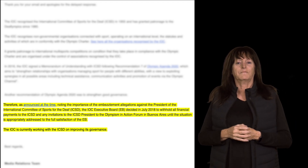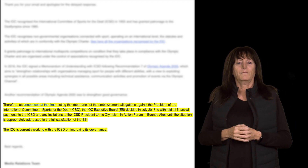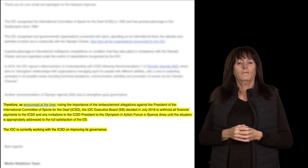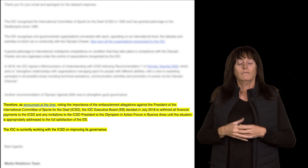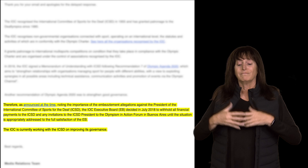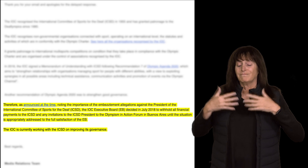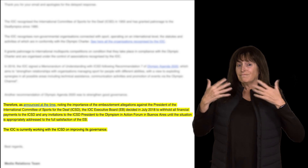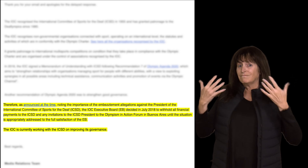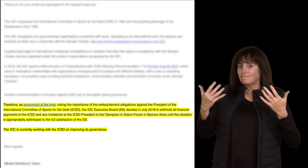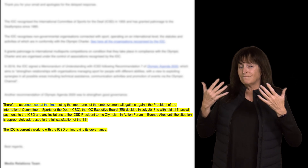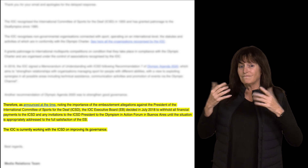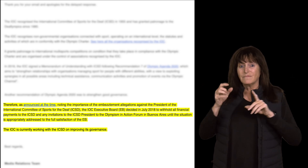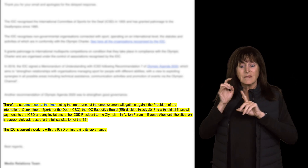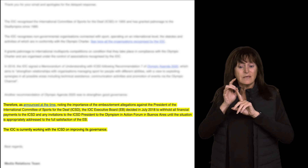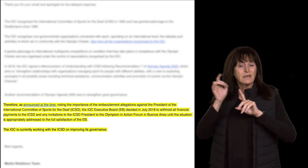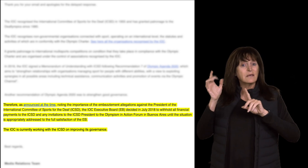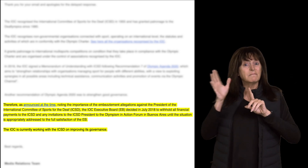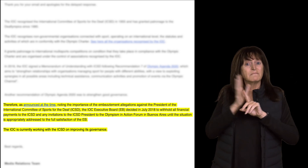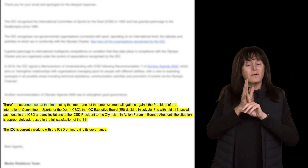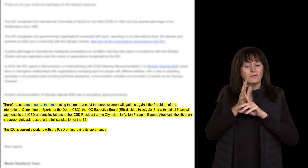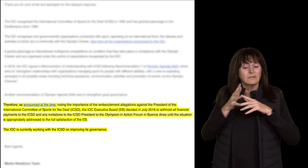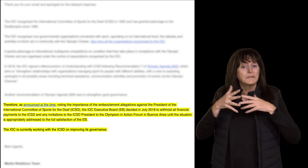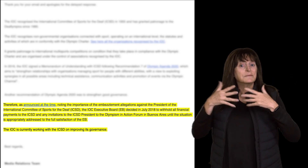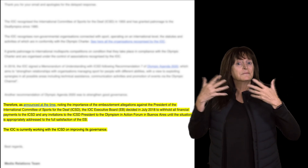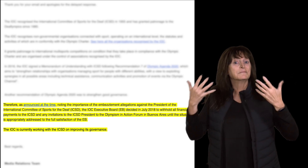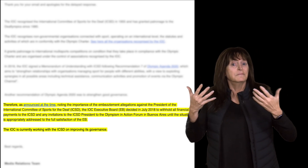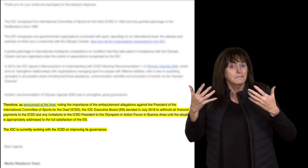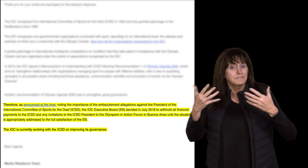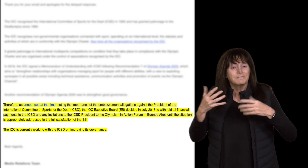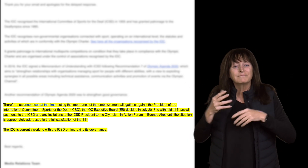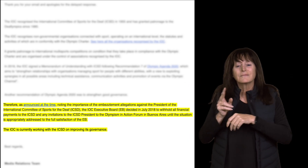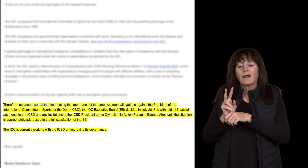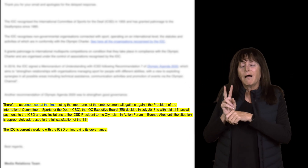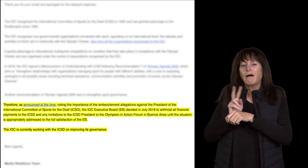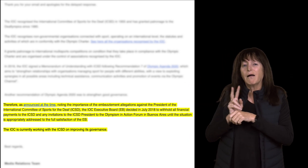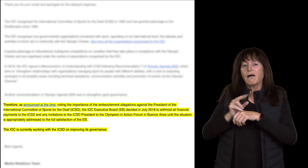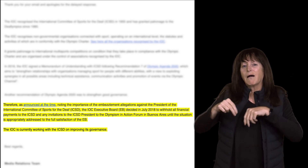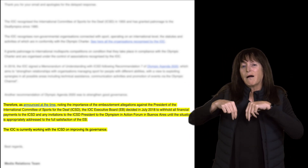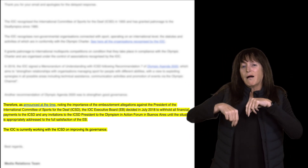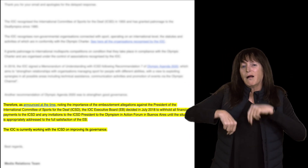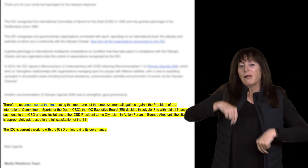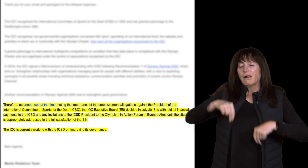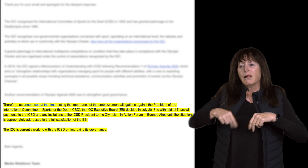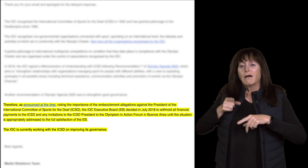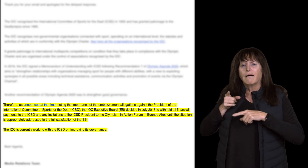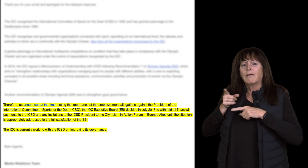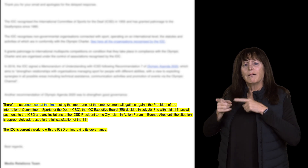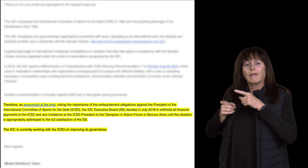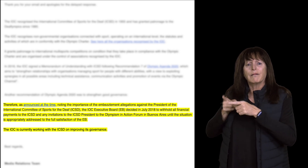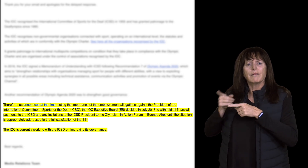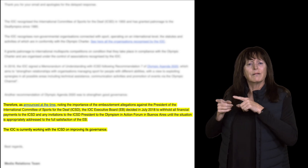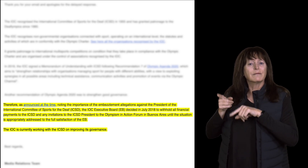“Therefore the importance of the embezzlement allegations